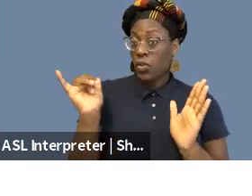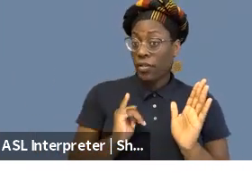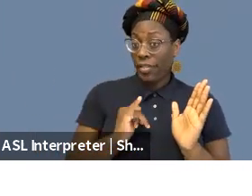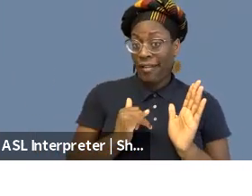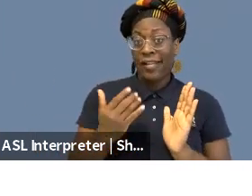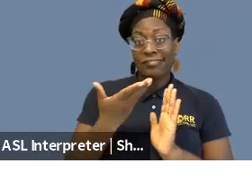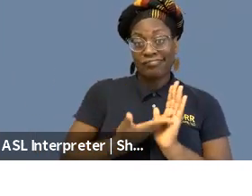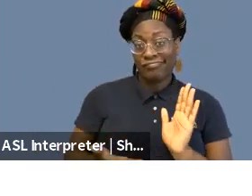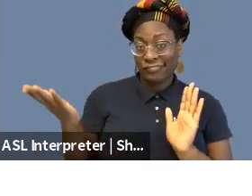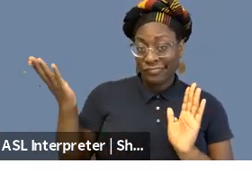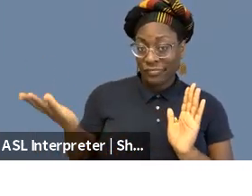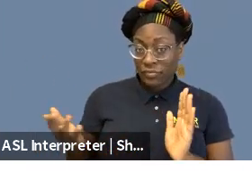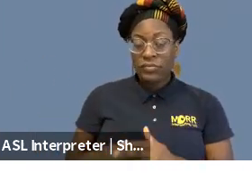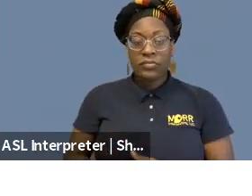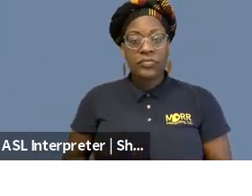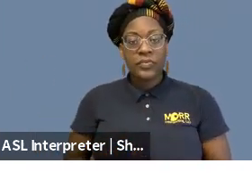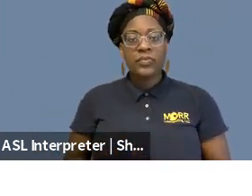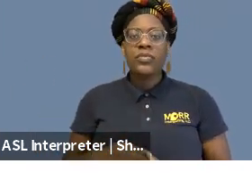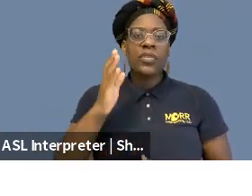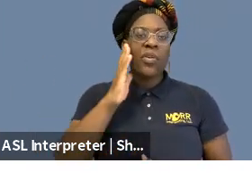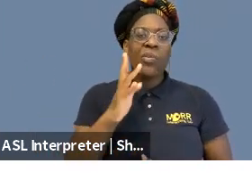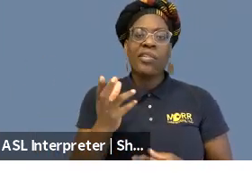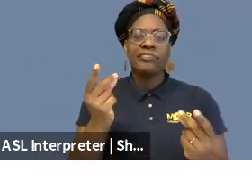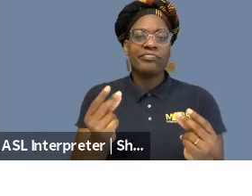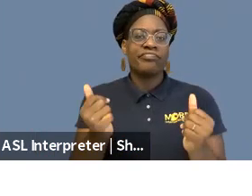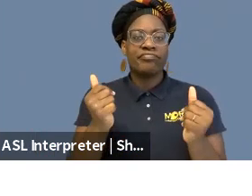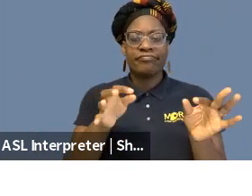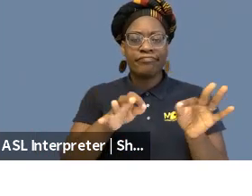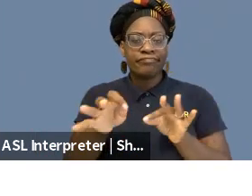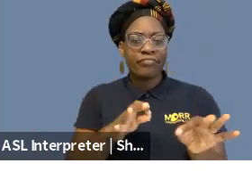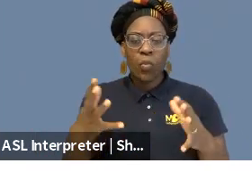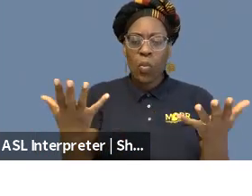will begin by briefly defining multimodality and new media, as well as look at some examples.